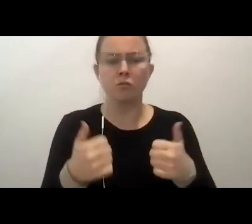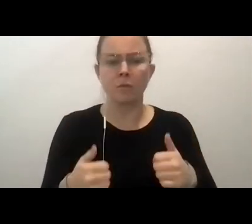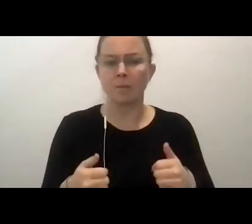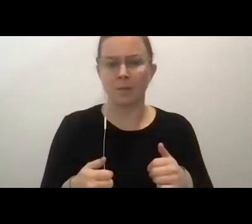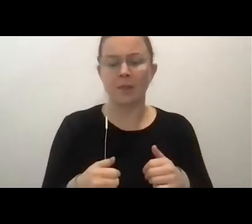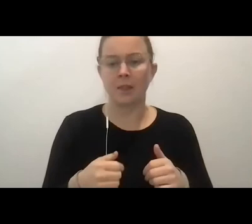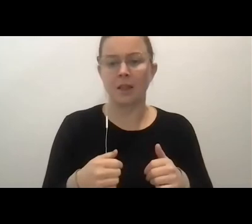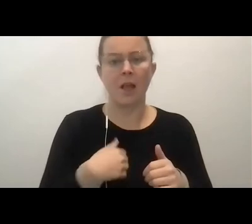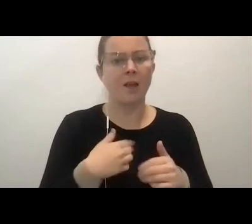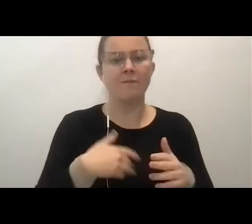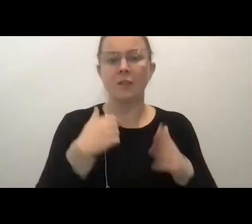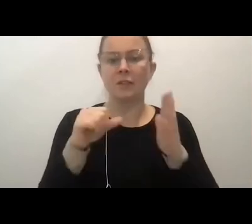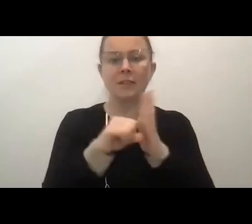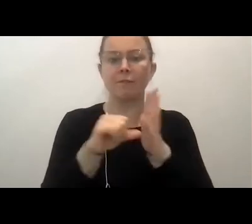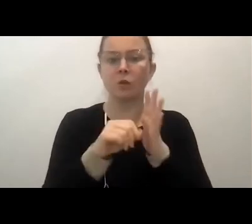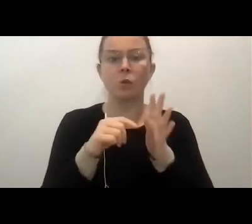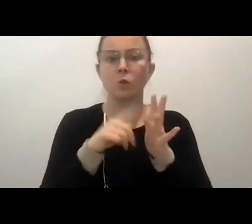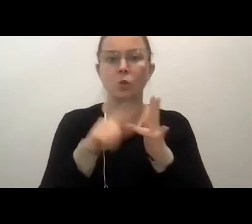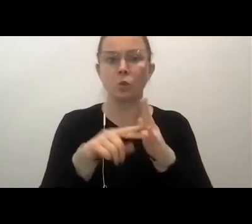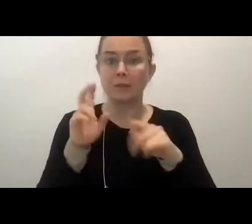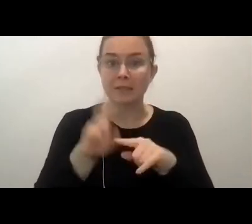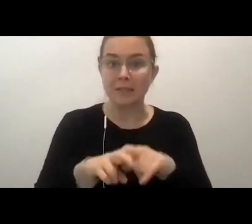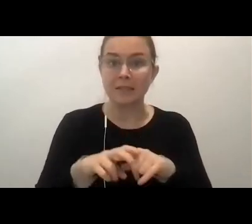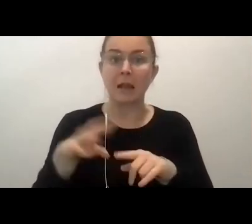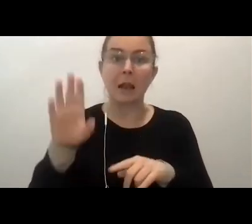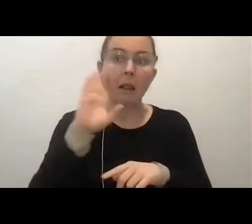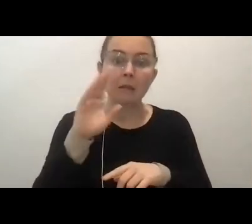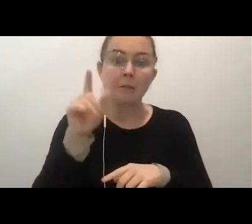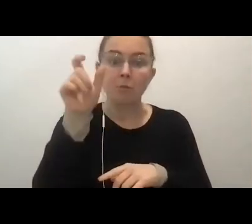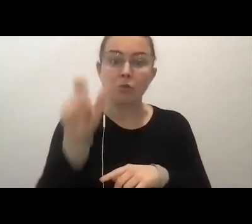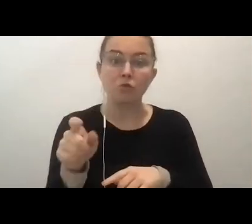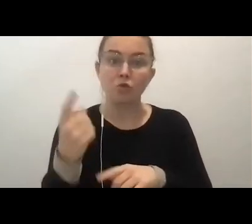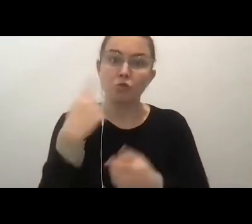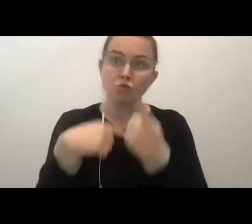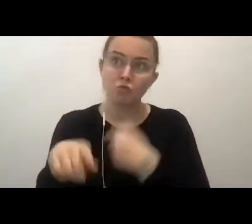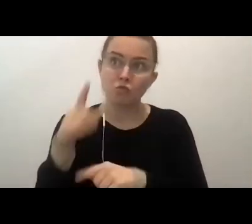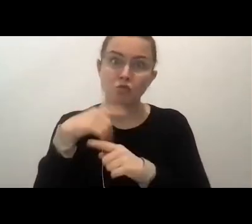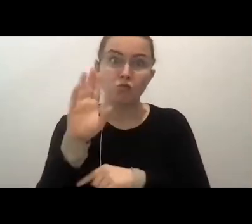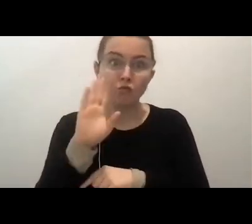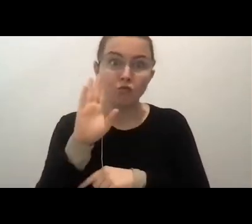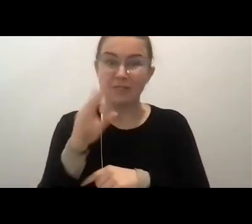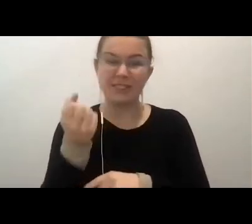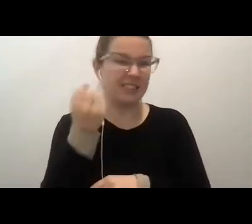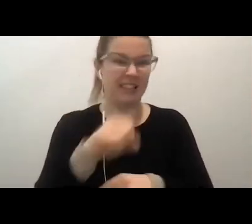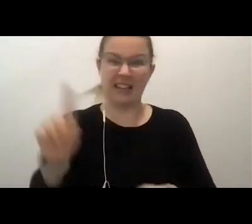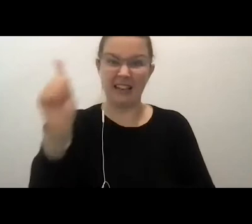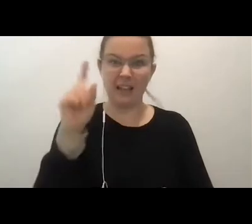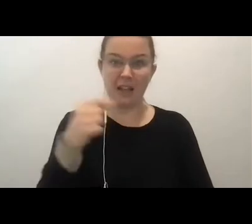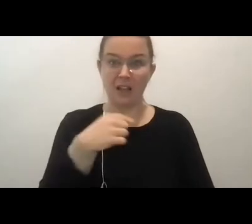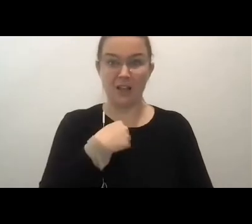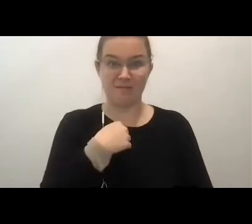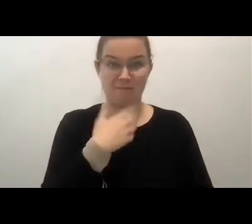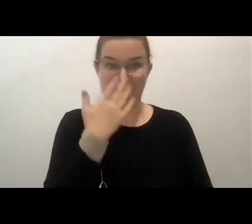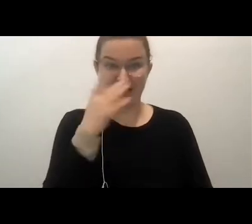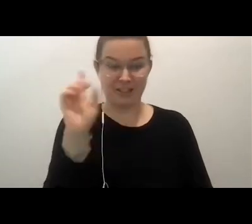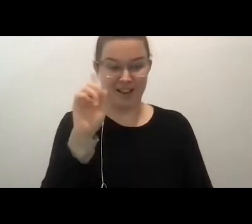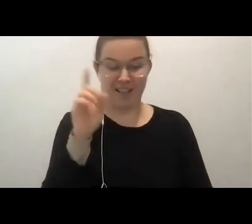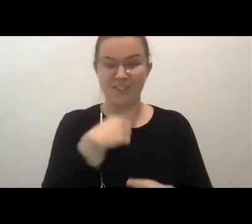sit down and listen to someone talking for a long time and I still do, even at my age,